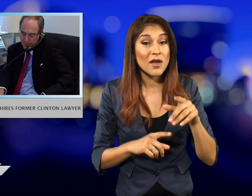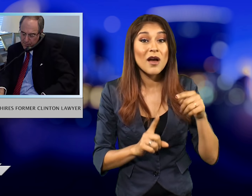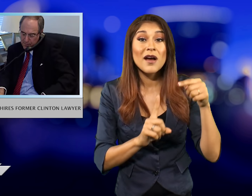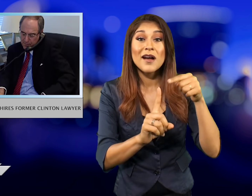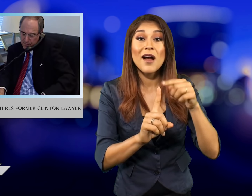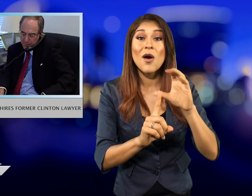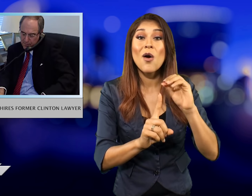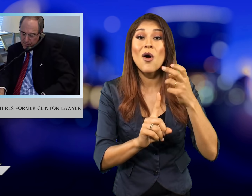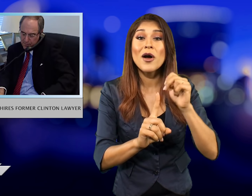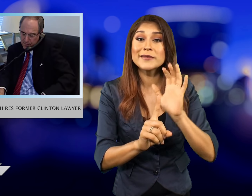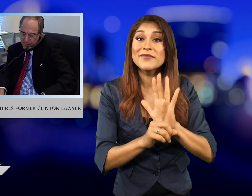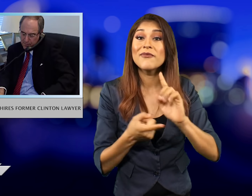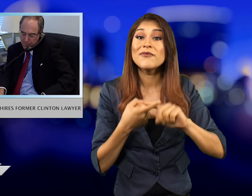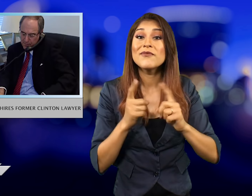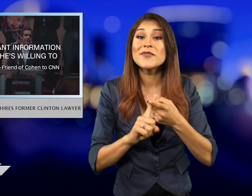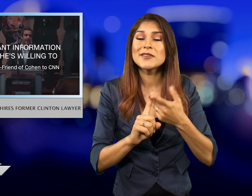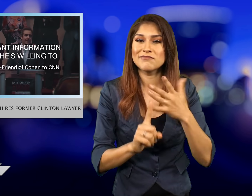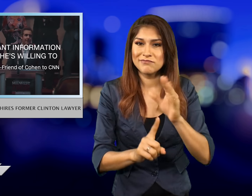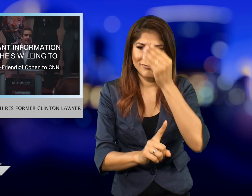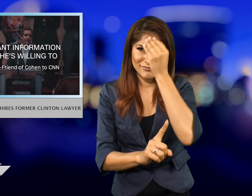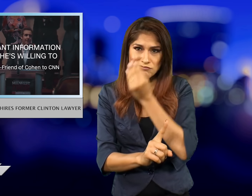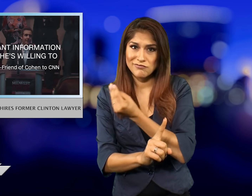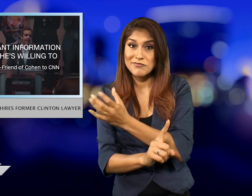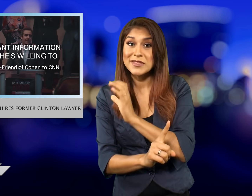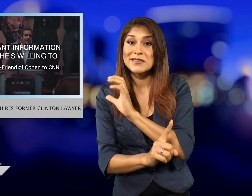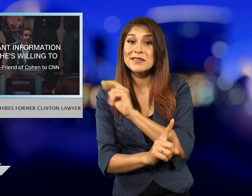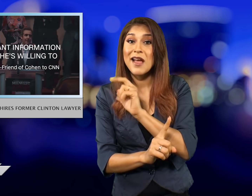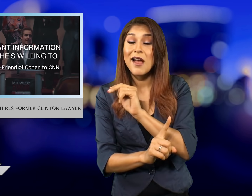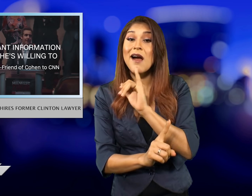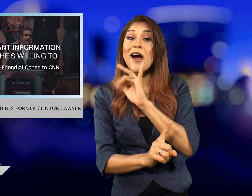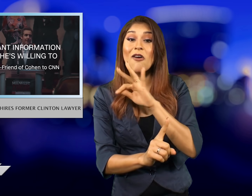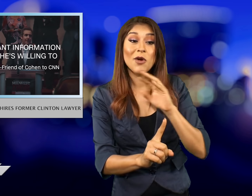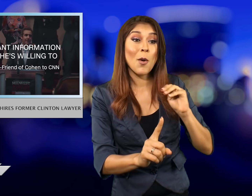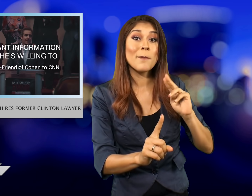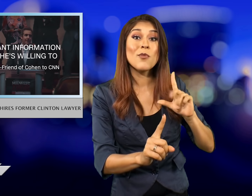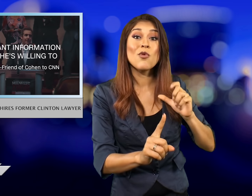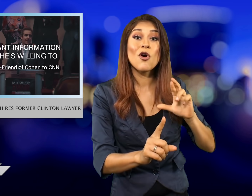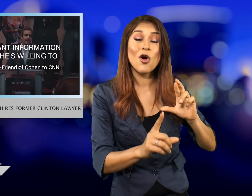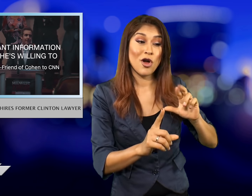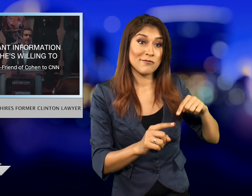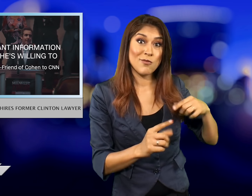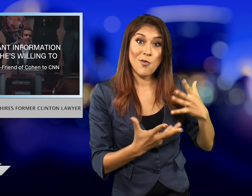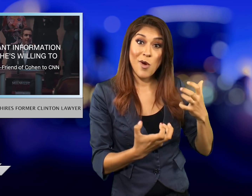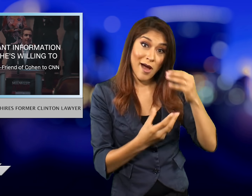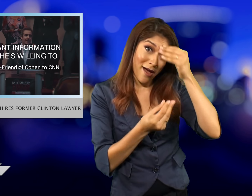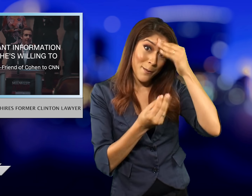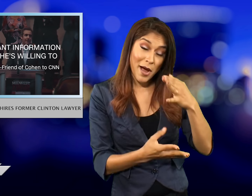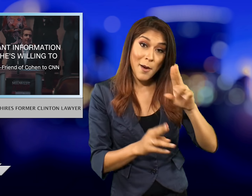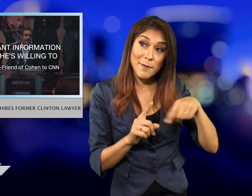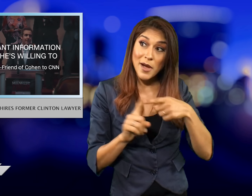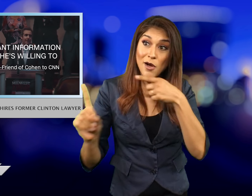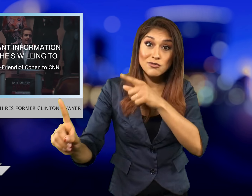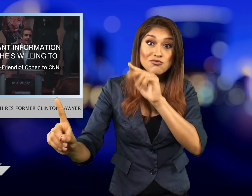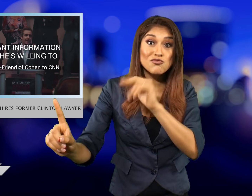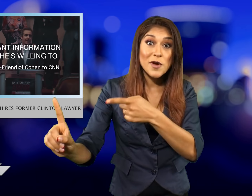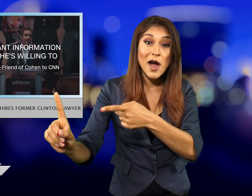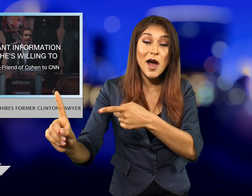But one of Colin's friends recently told CNN, quote, "If they want information on Trump,